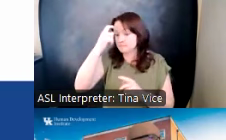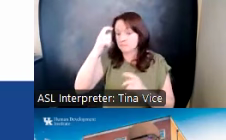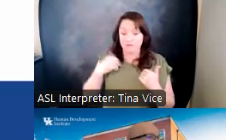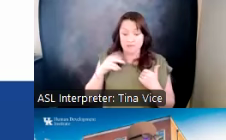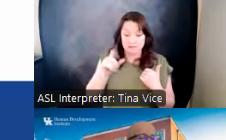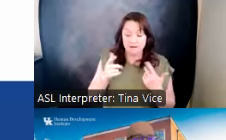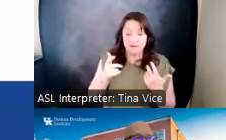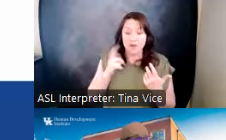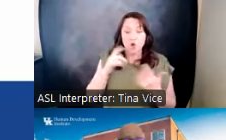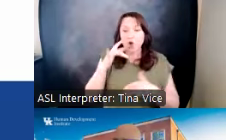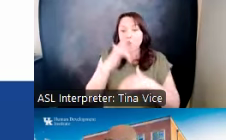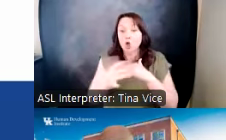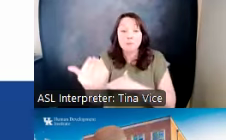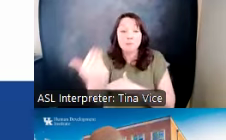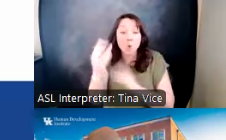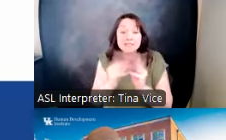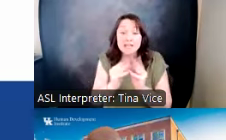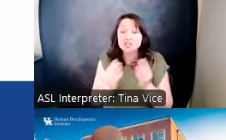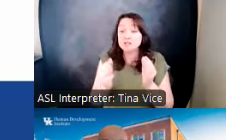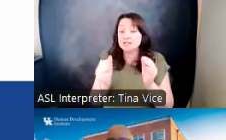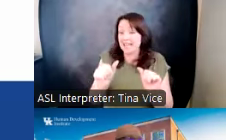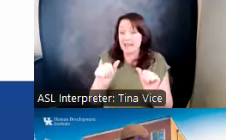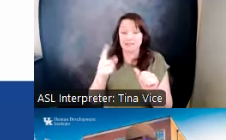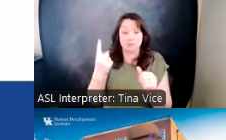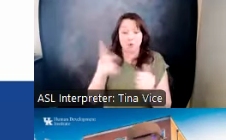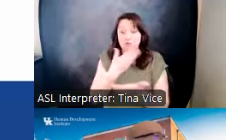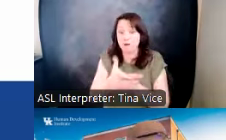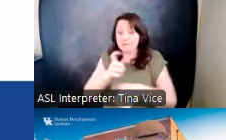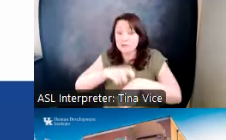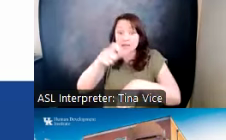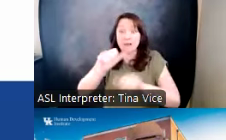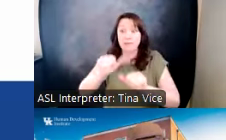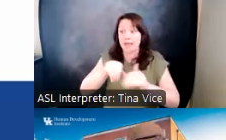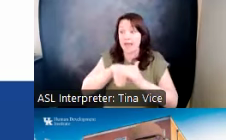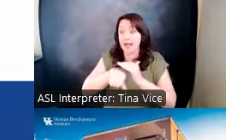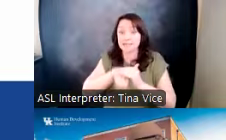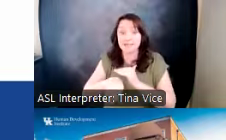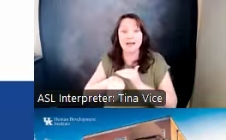morning sessions. Um being able to be able to make sure that they're able to access get up in the morning and take